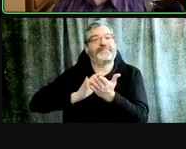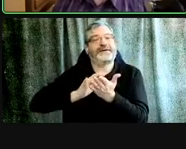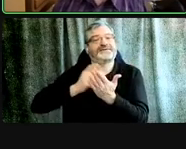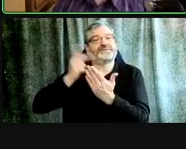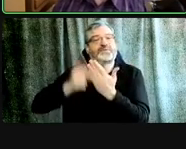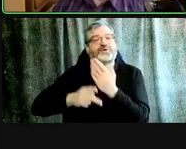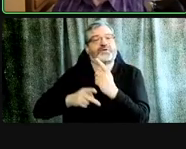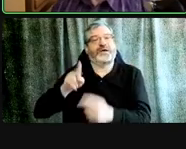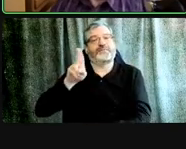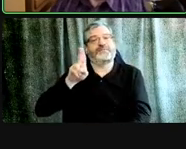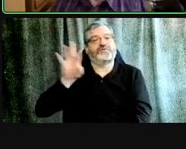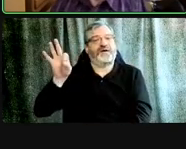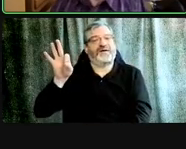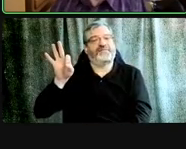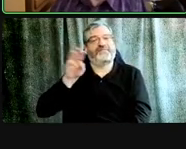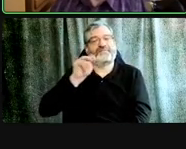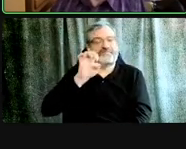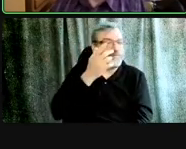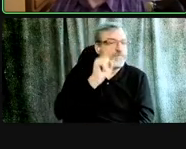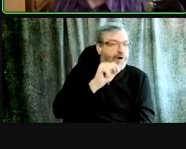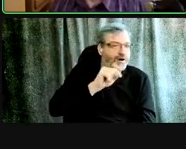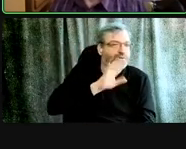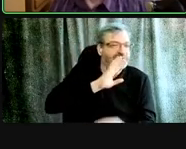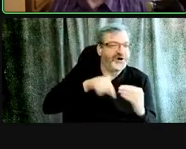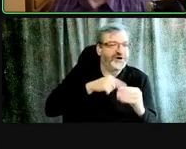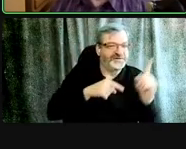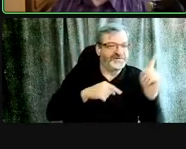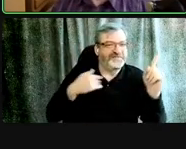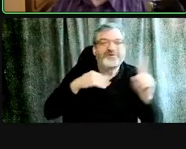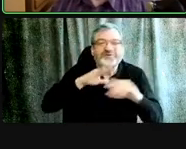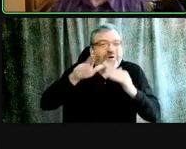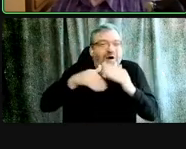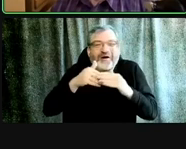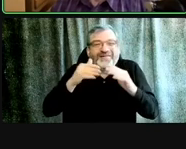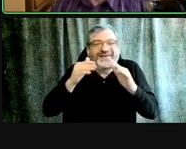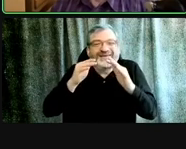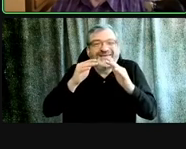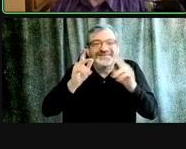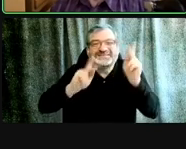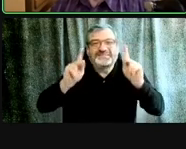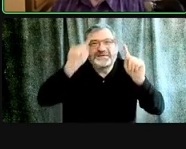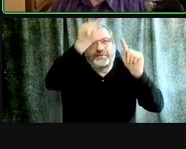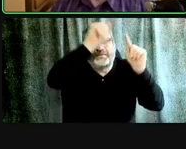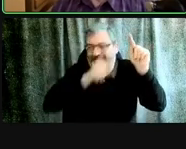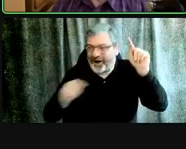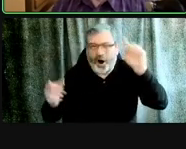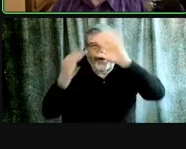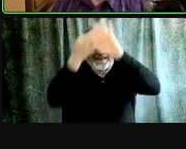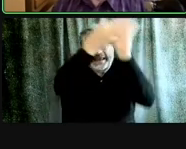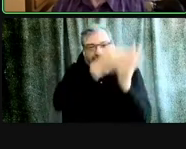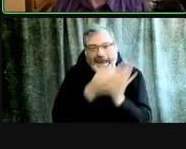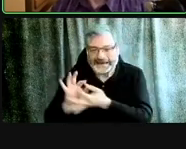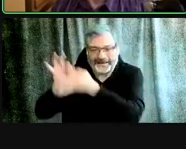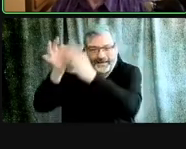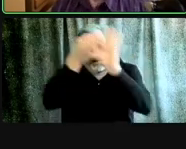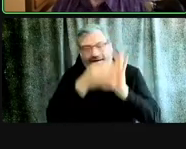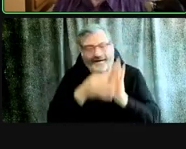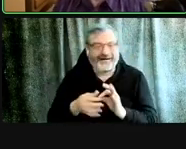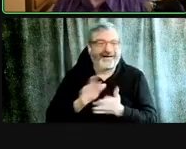So all these little networks of people are interconnected in various ways, and that's part of what's so fun and inspiring for me. I get to work with the same people again